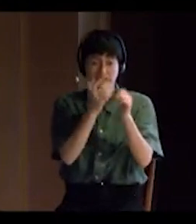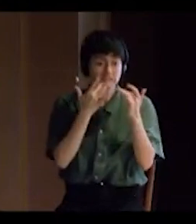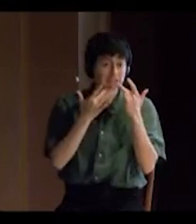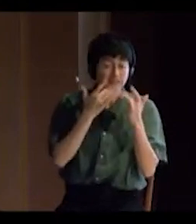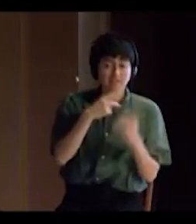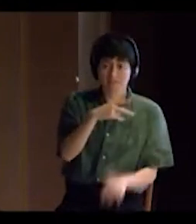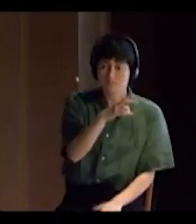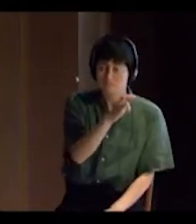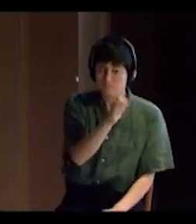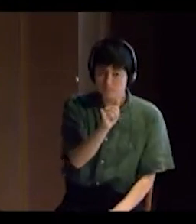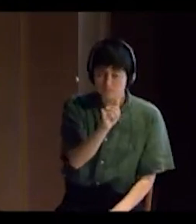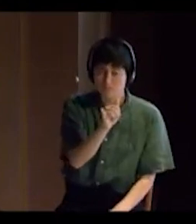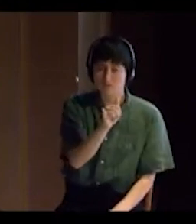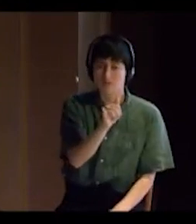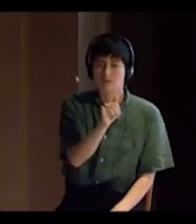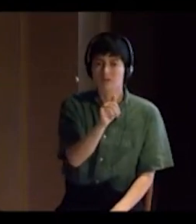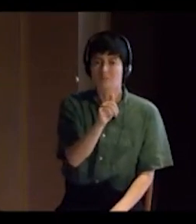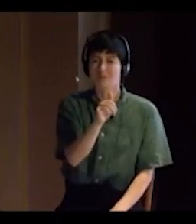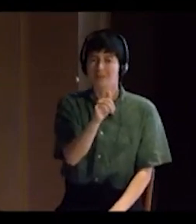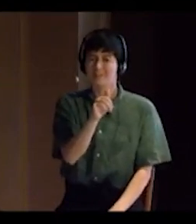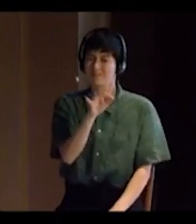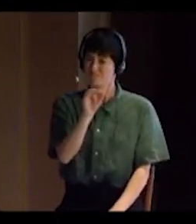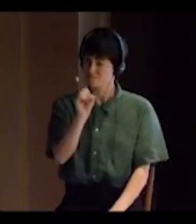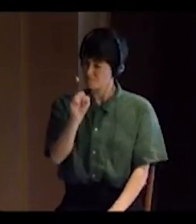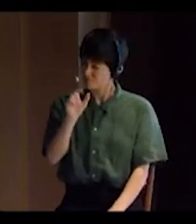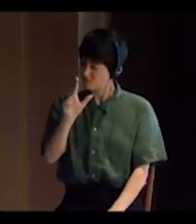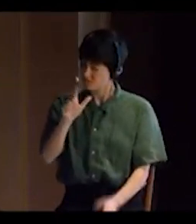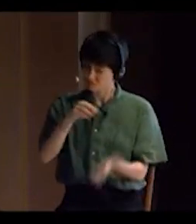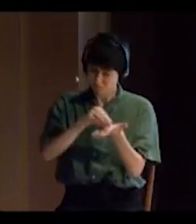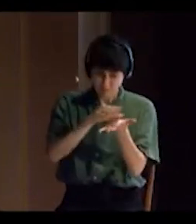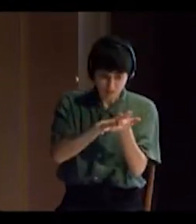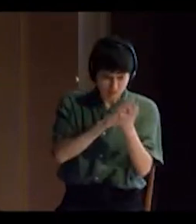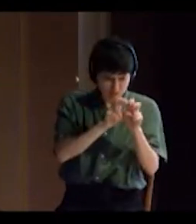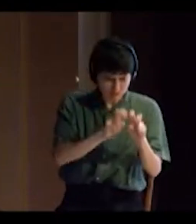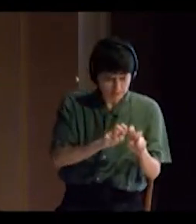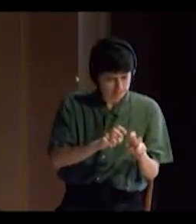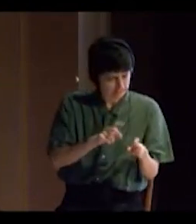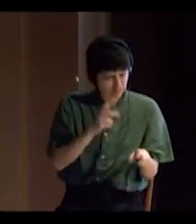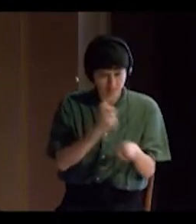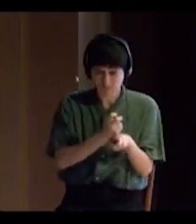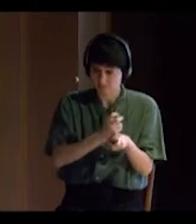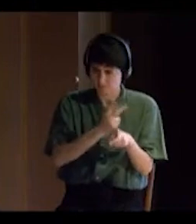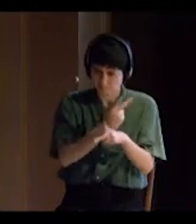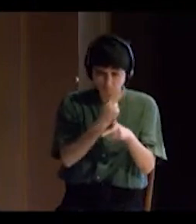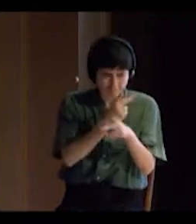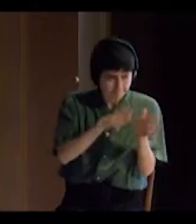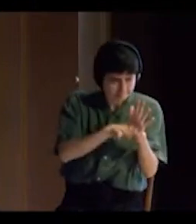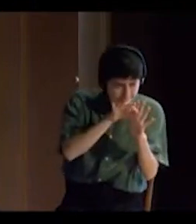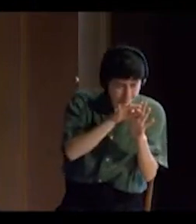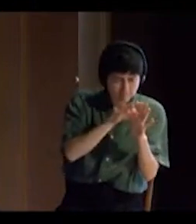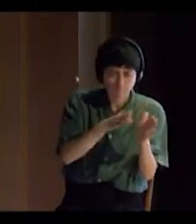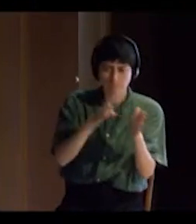which is kind of hard to test in the fossil record, not for lack of trying, changes in nurseries.